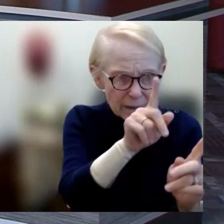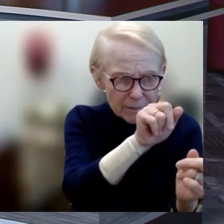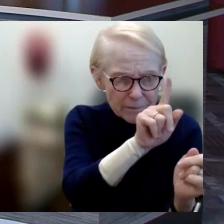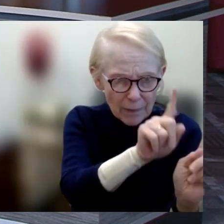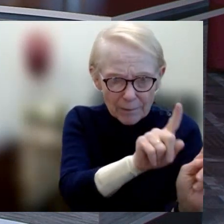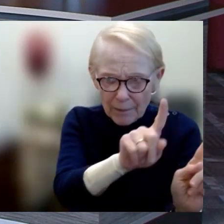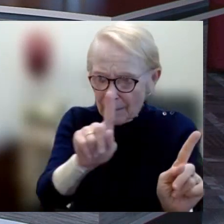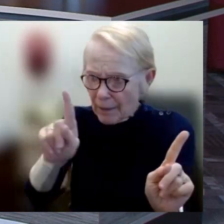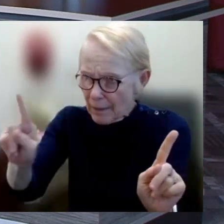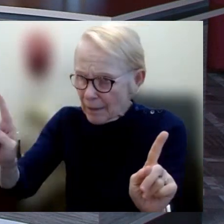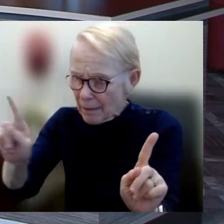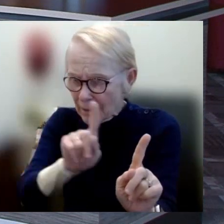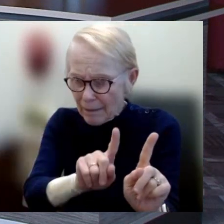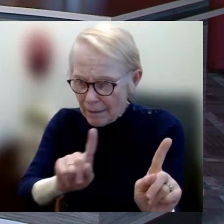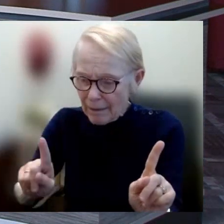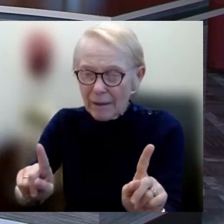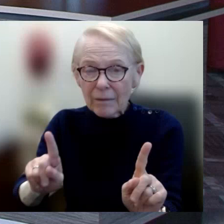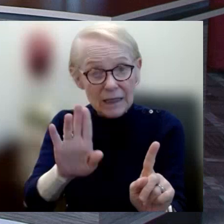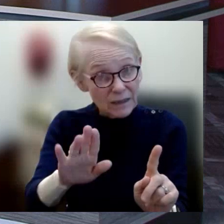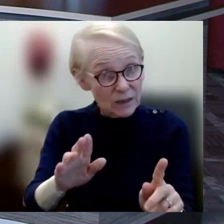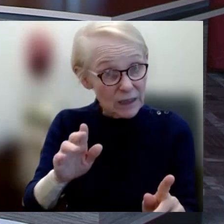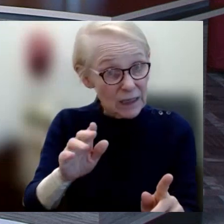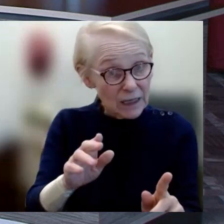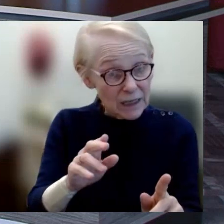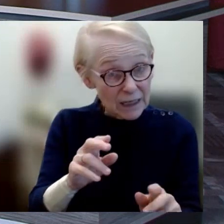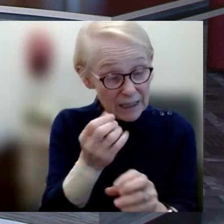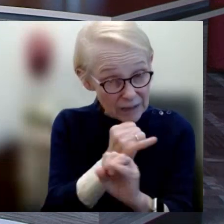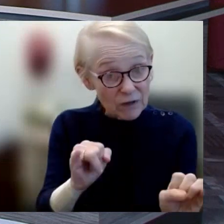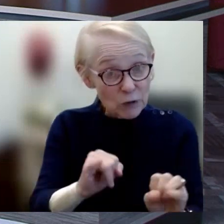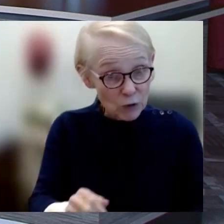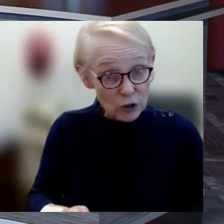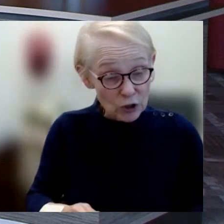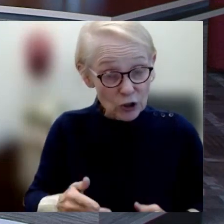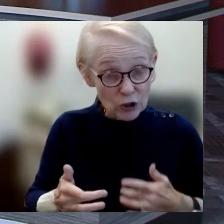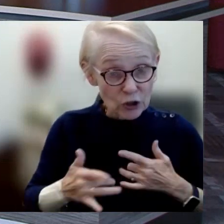interests of people so I think what we saw with the the CDC example that I mentioned earlier is